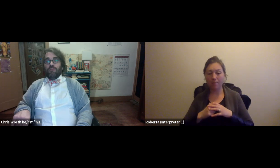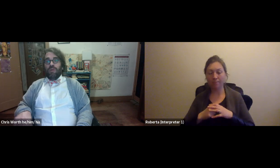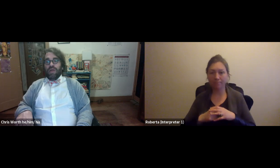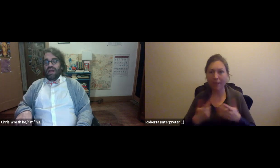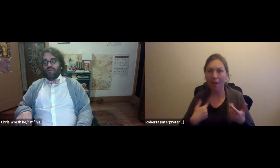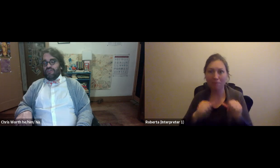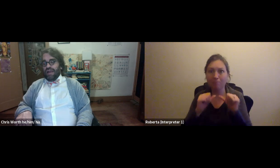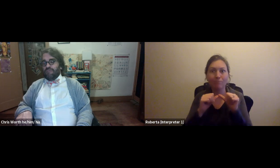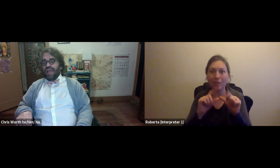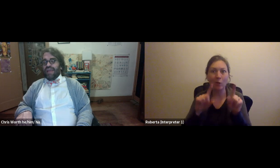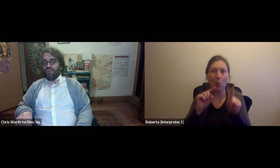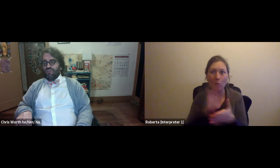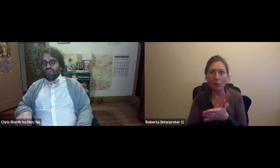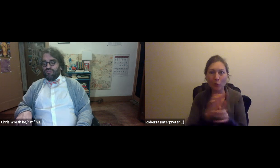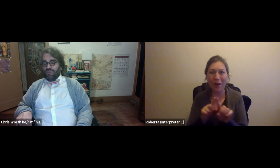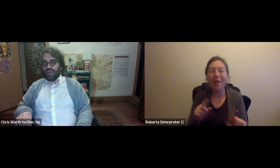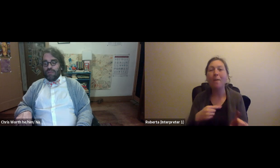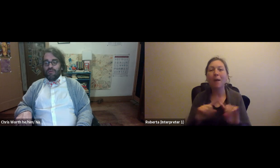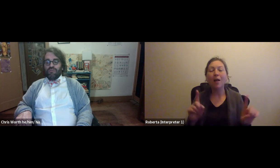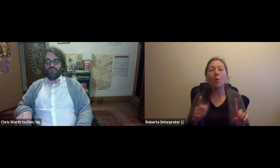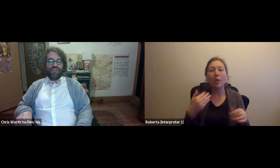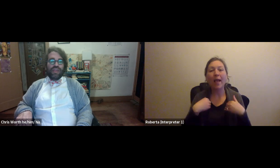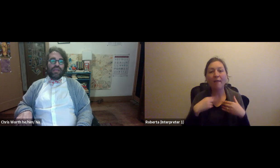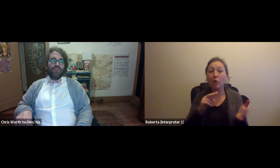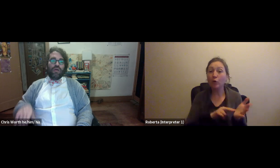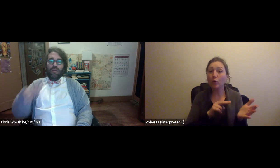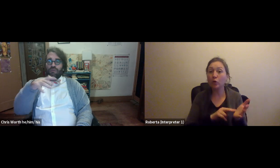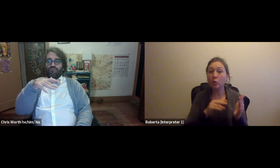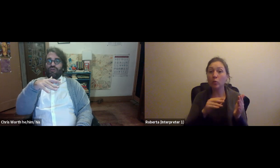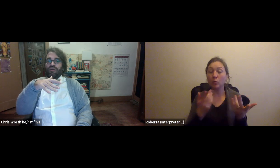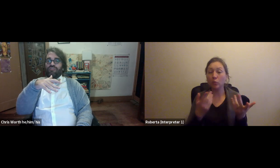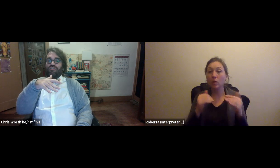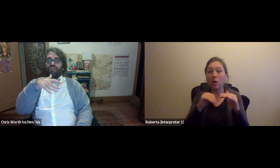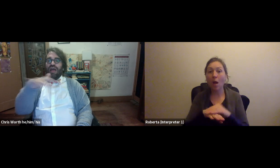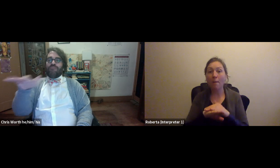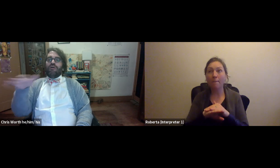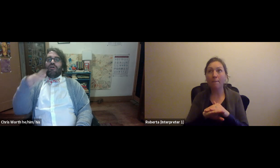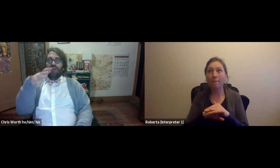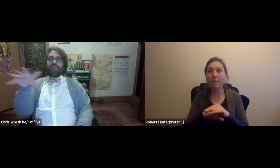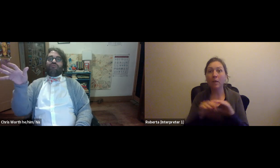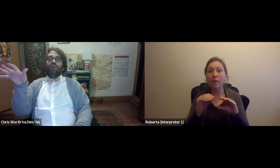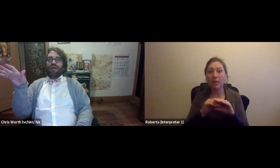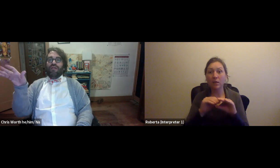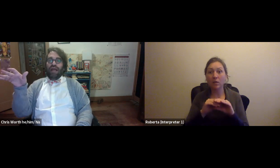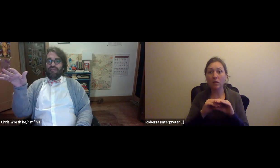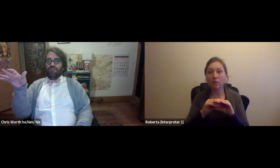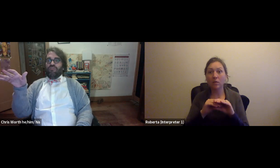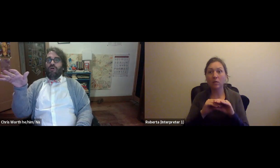but in undergrad, we had nurses who would come naked--to the life drawing class it was called,